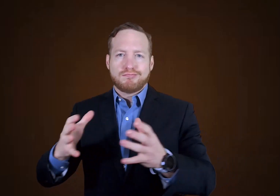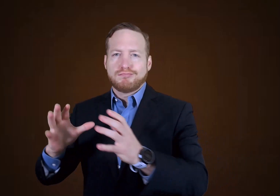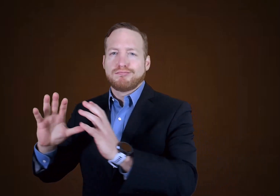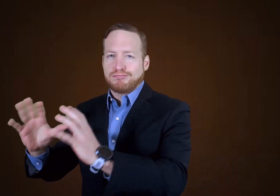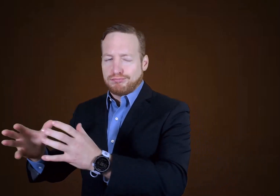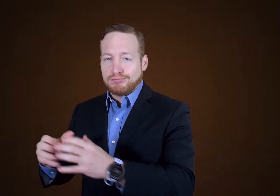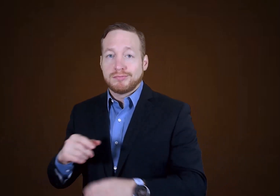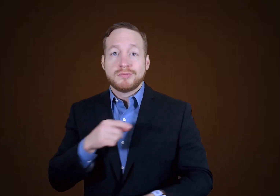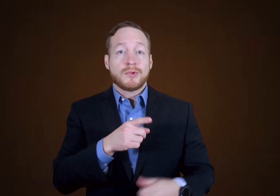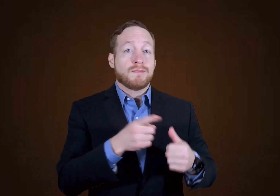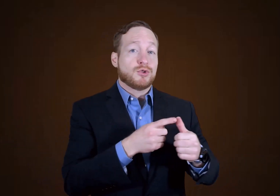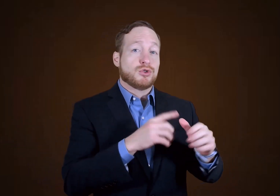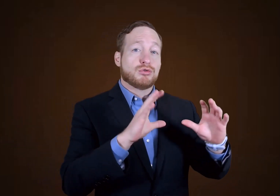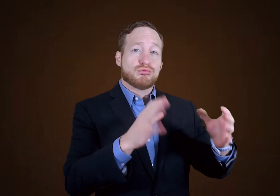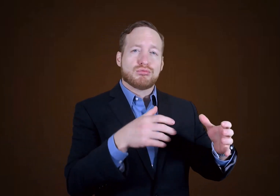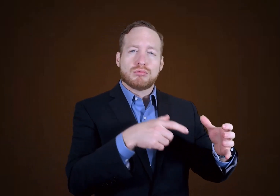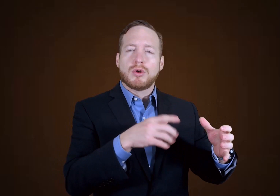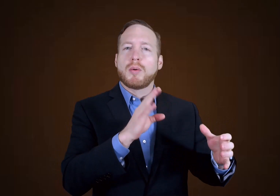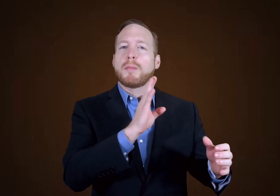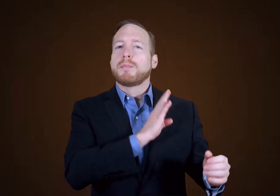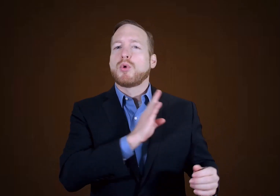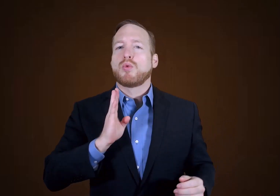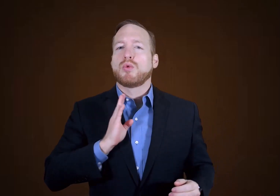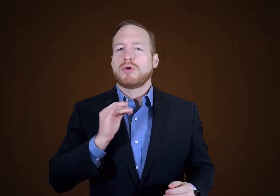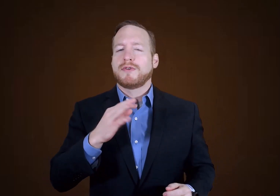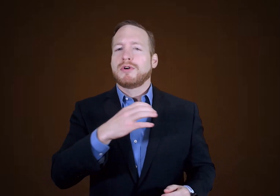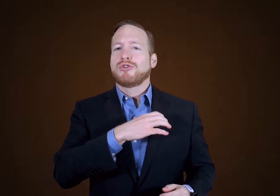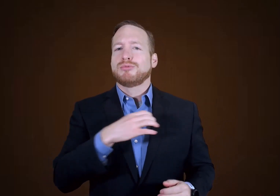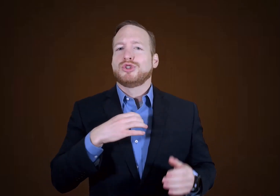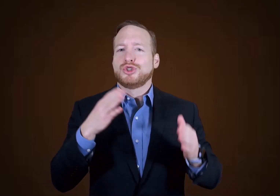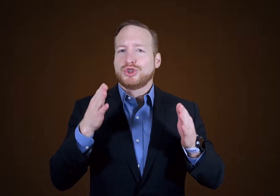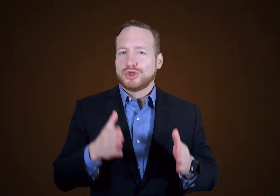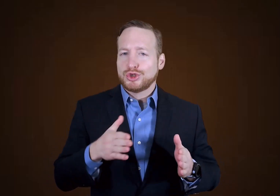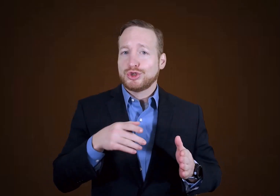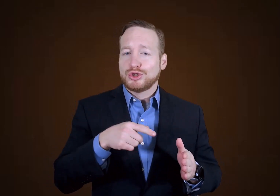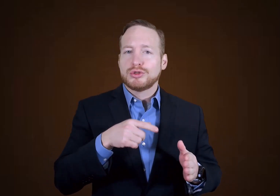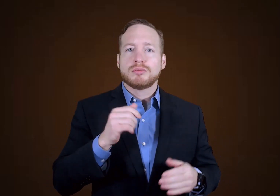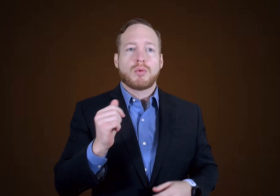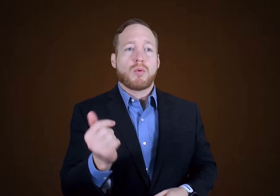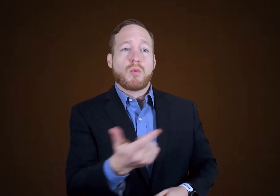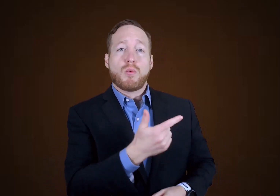and I'll talk about three groups in particular one is our board of commissioners